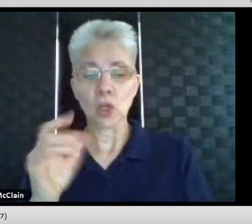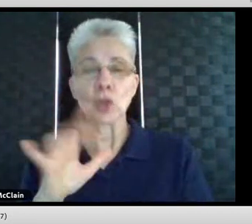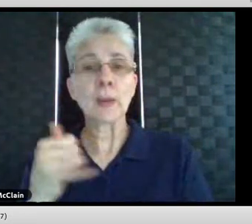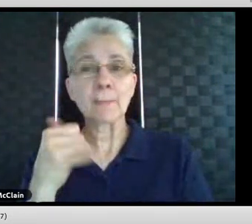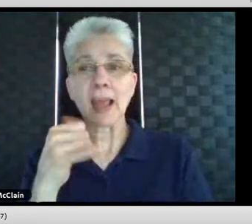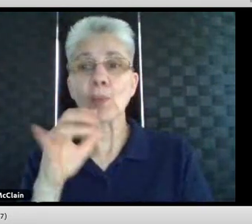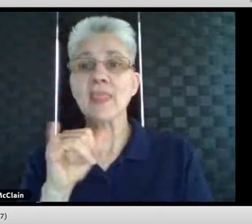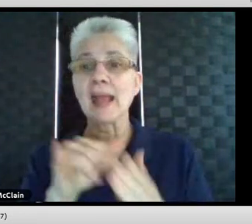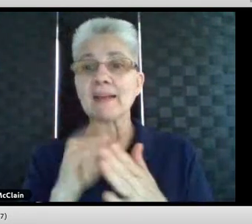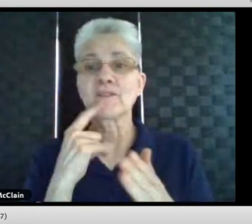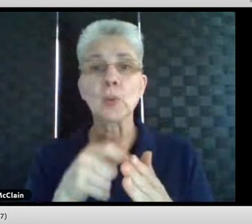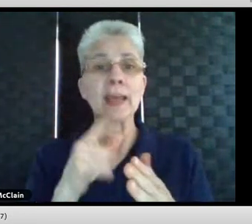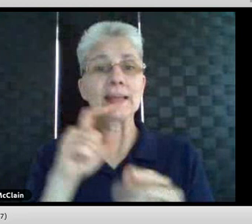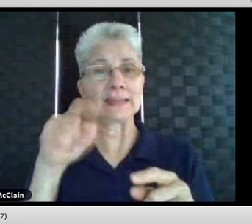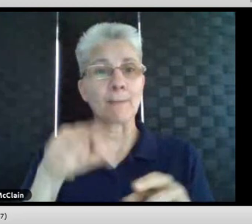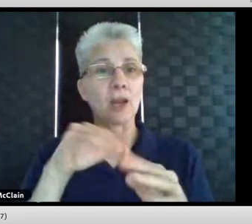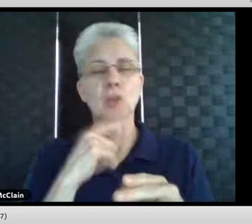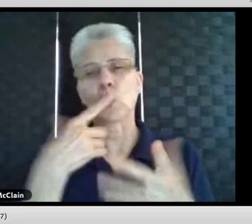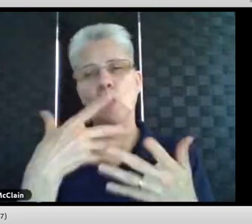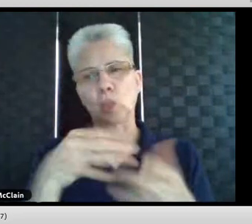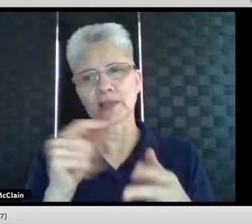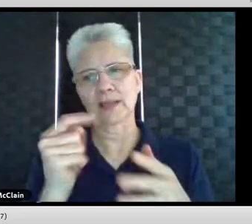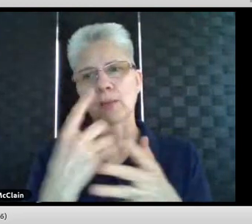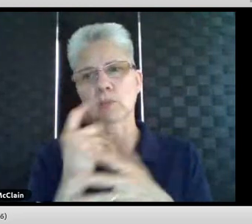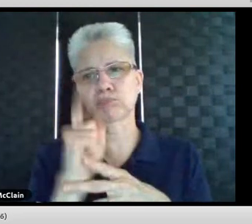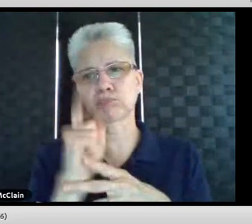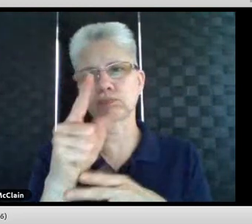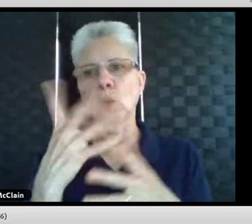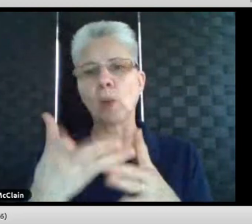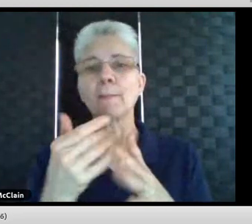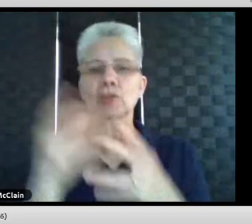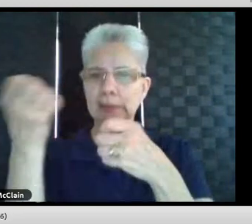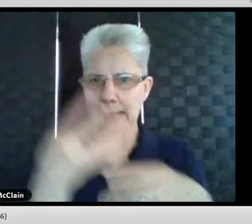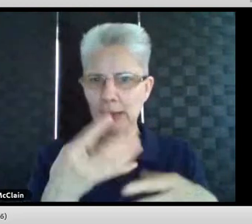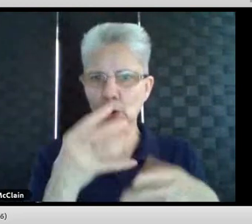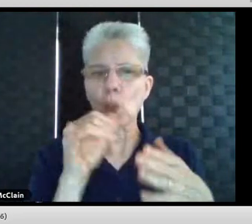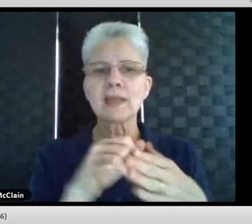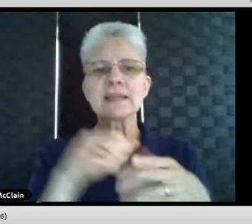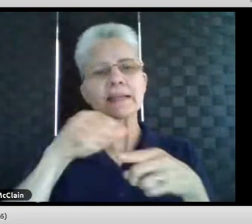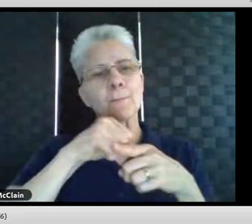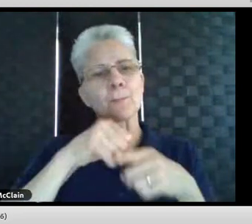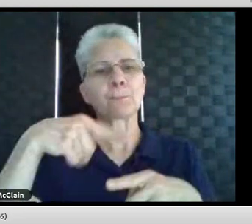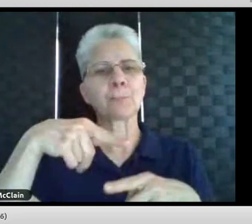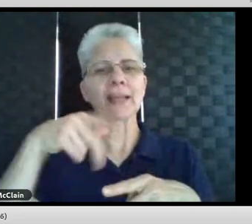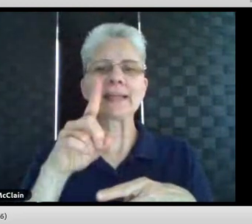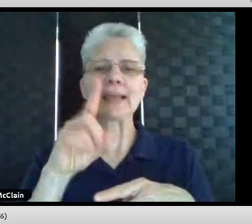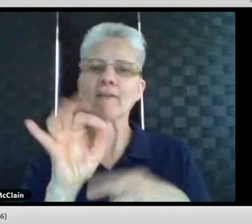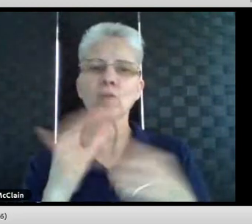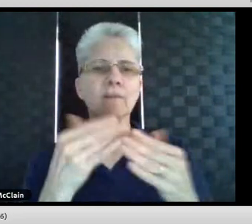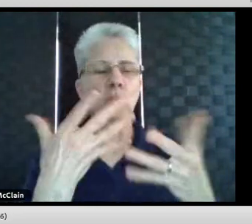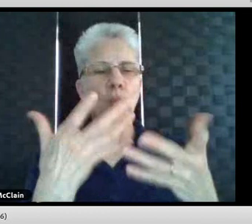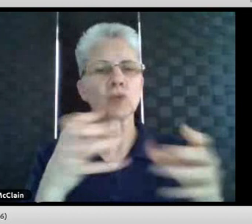Like I said, if you hit submit on it, you're going to lose it, but, you know, you can download this as a PDF, whatever you want to do, print it out,